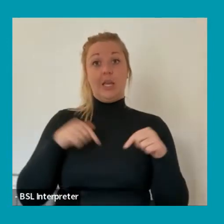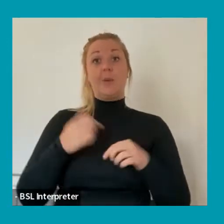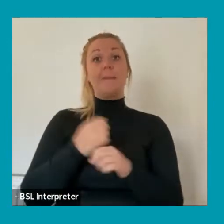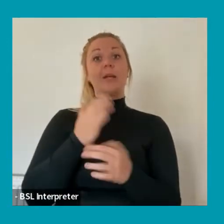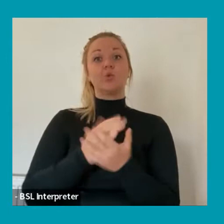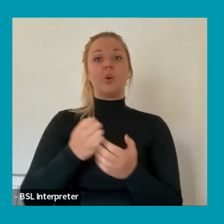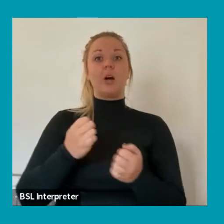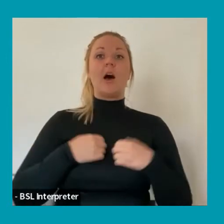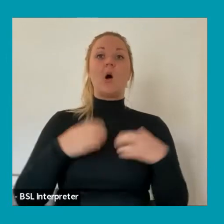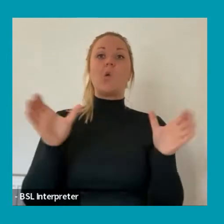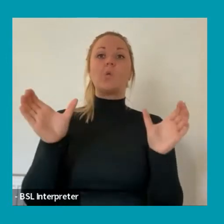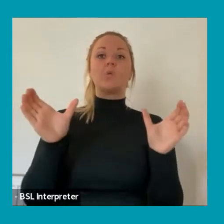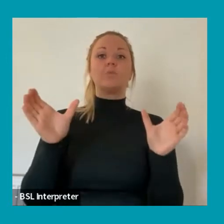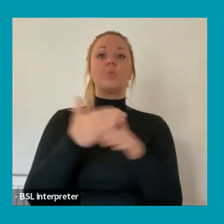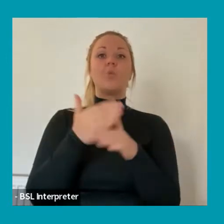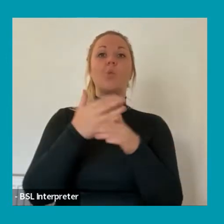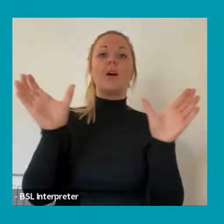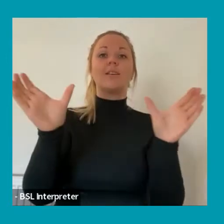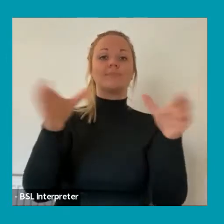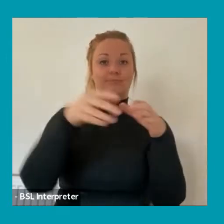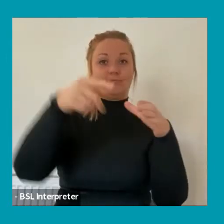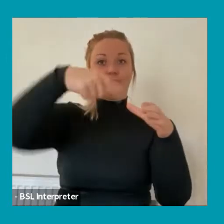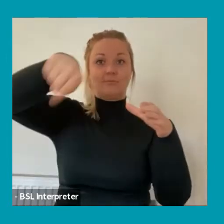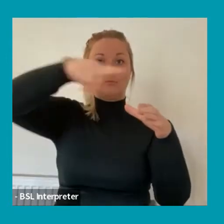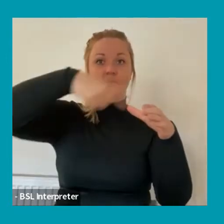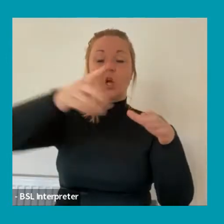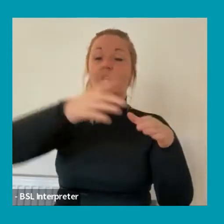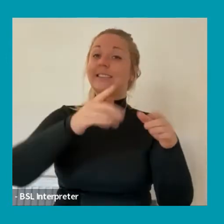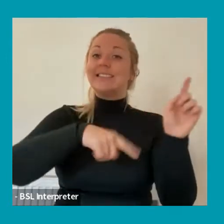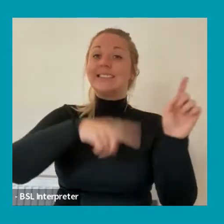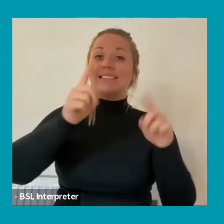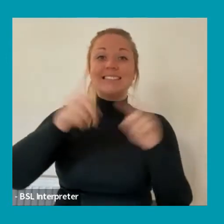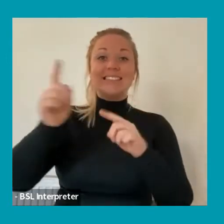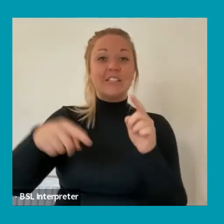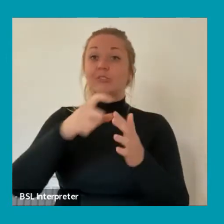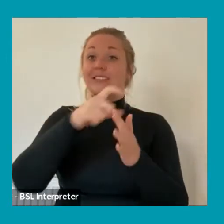having a range of different conditions, but also, you know different ages.